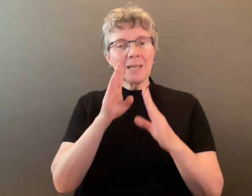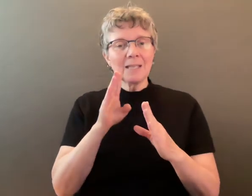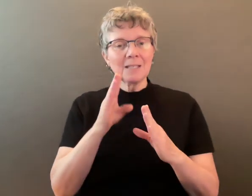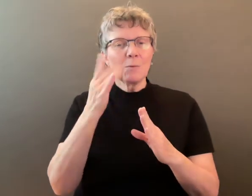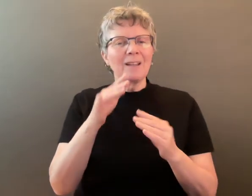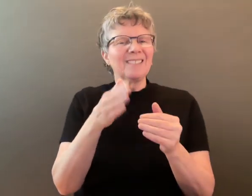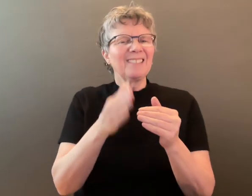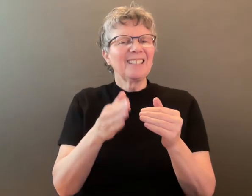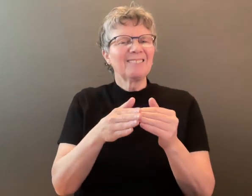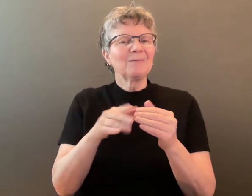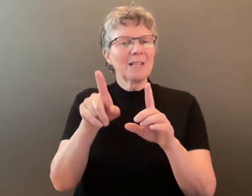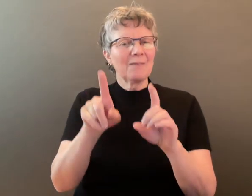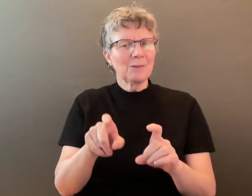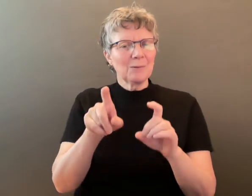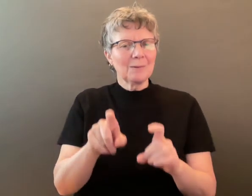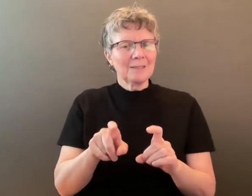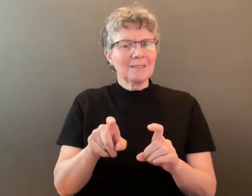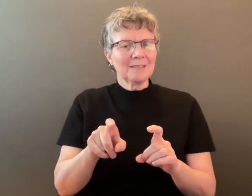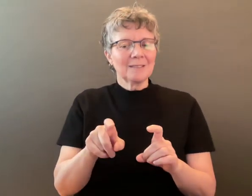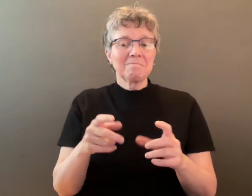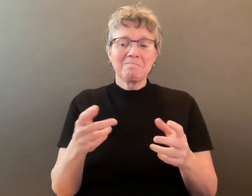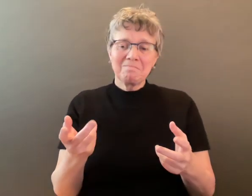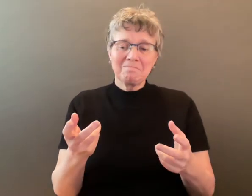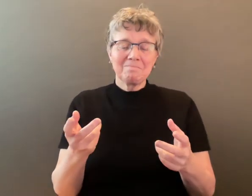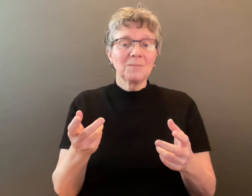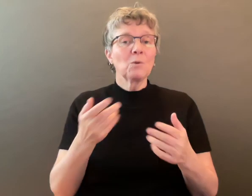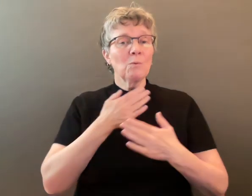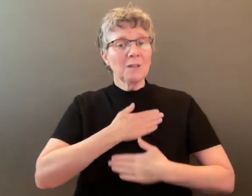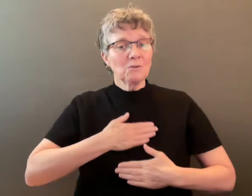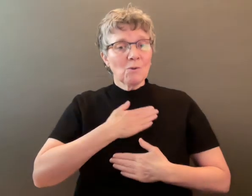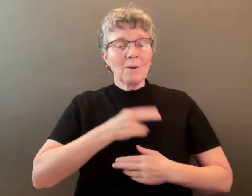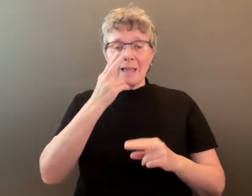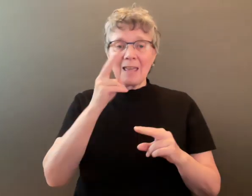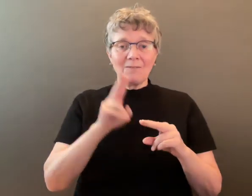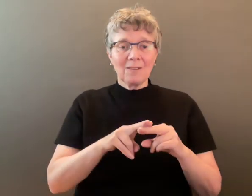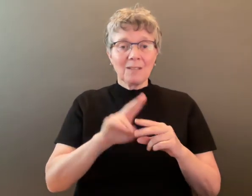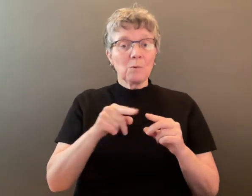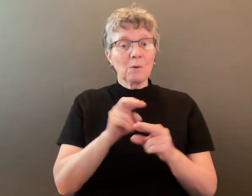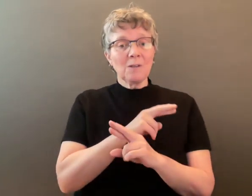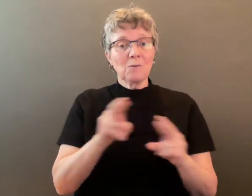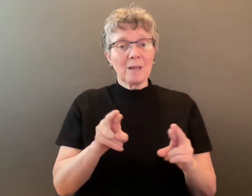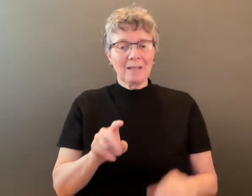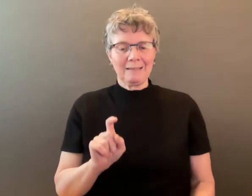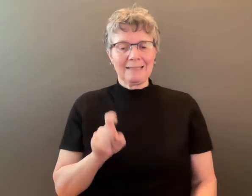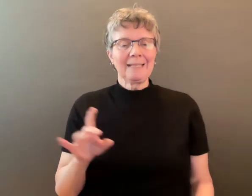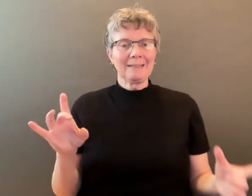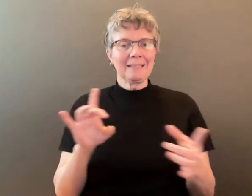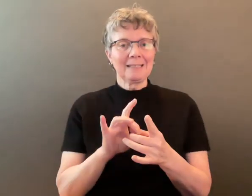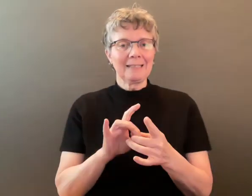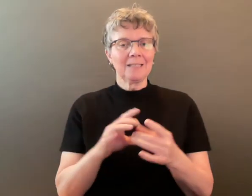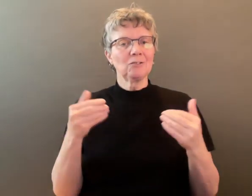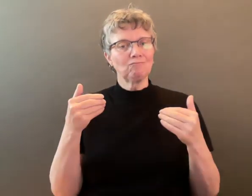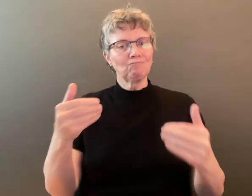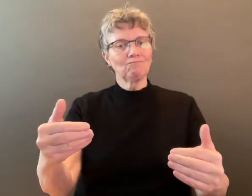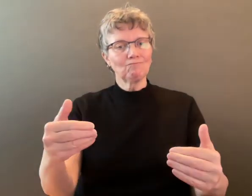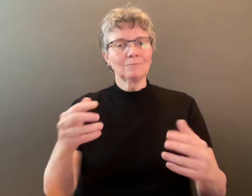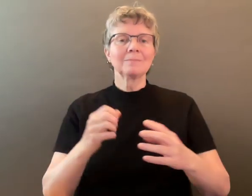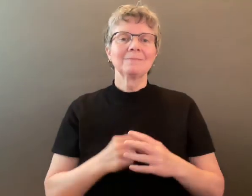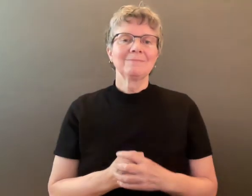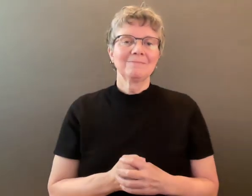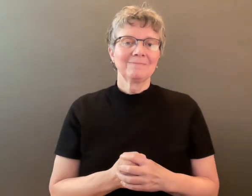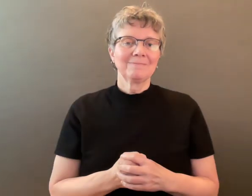afterward. Other than that, have fun and click the link at the bottom of the slide when you’re ready.